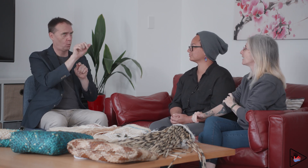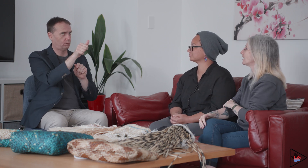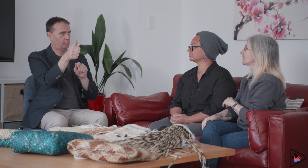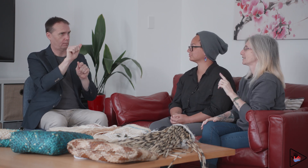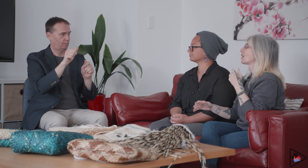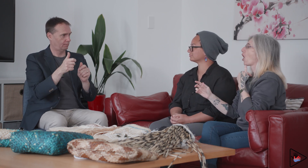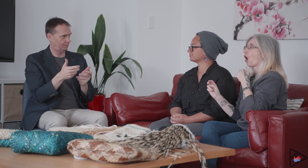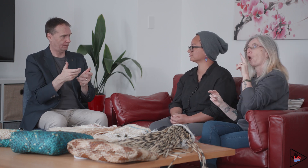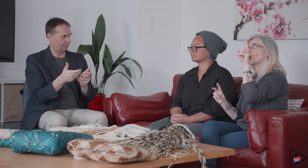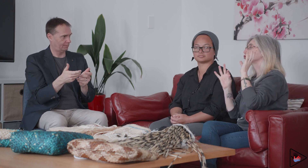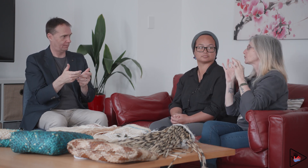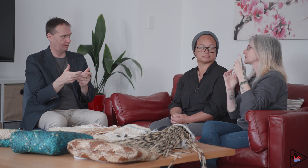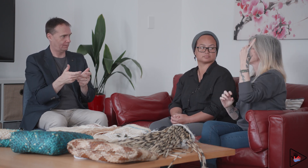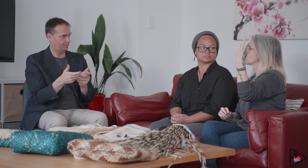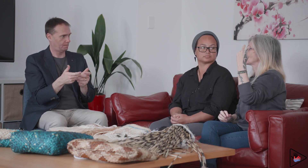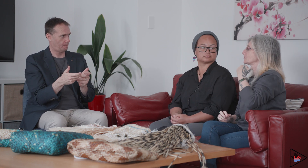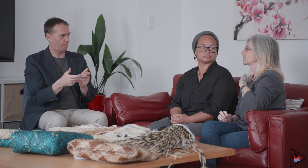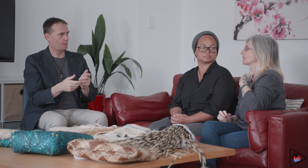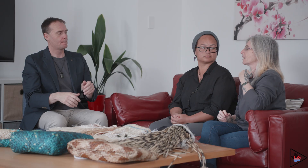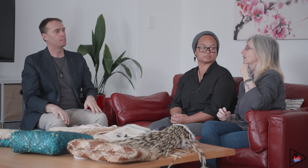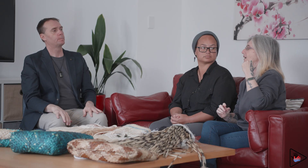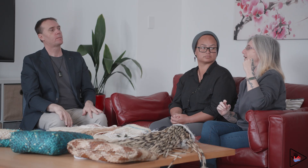either side of the panel if you telling them where they need to thread it through? Oh,